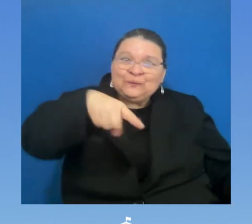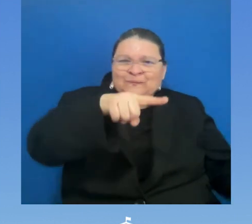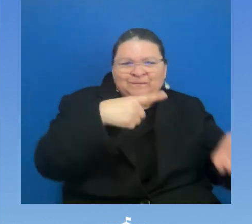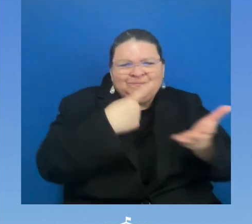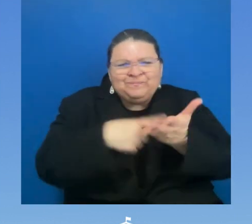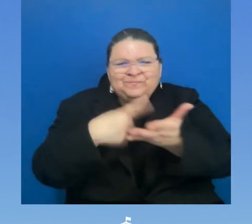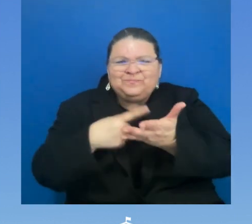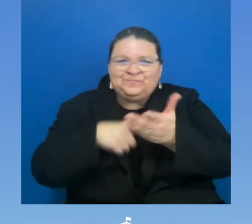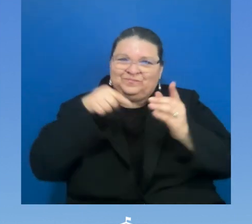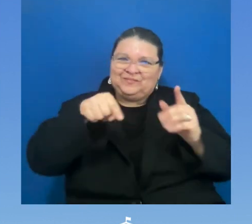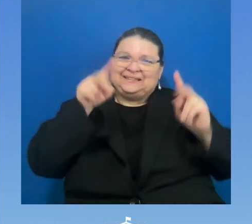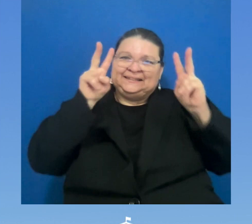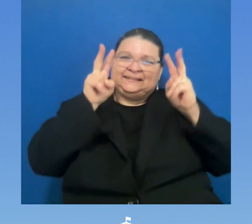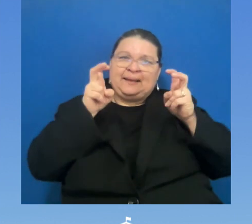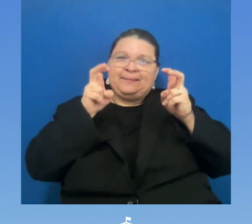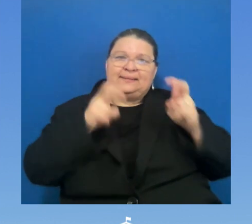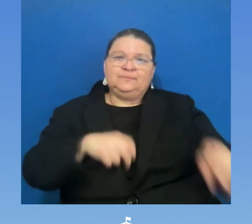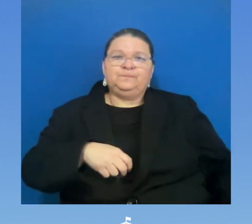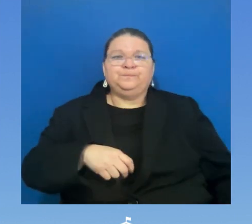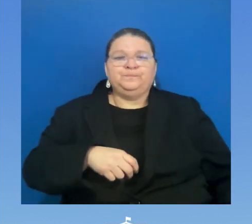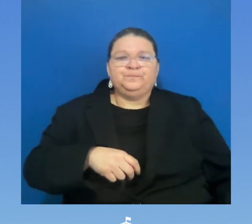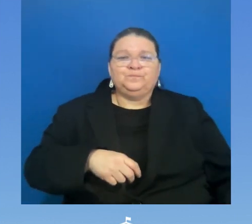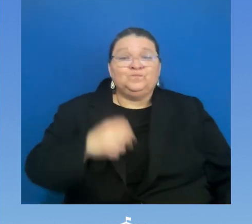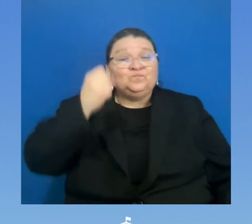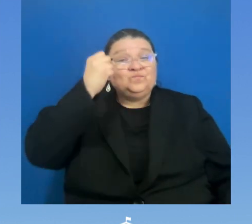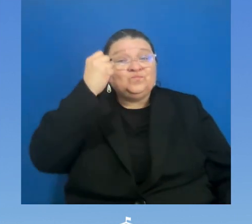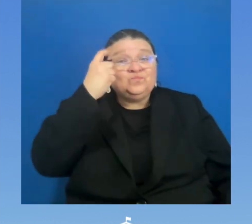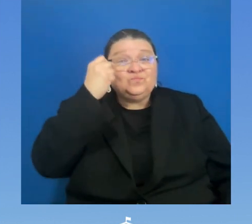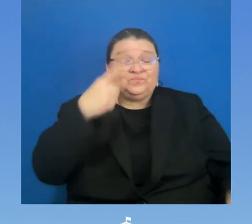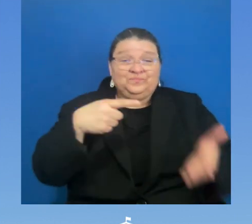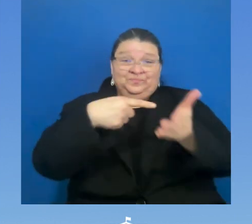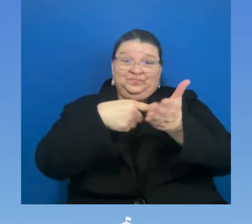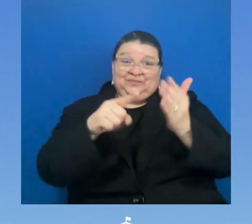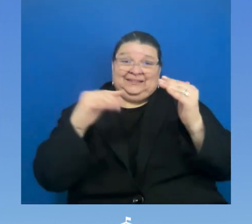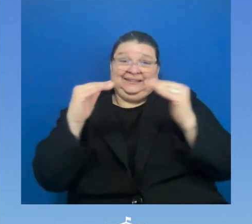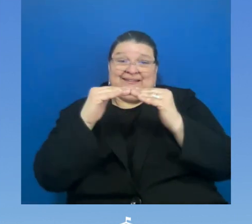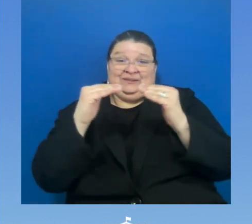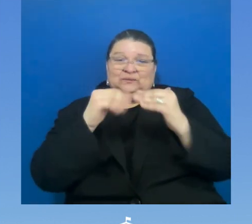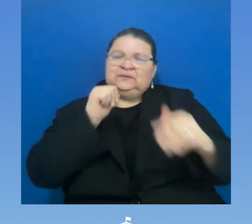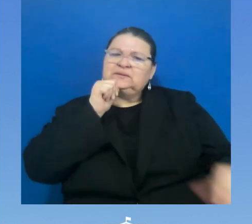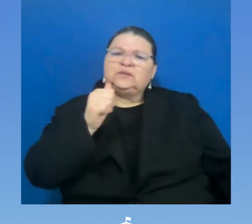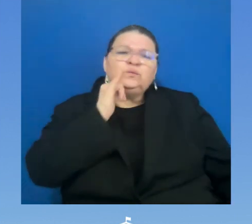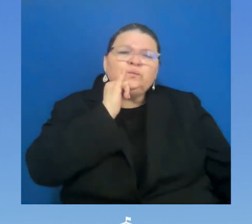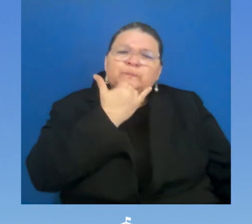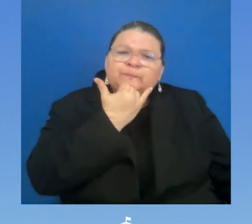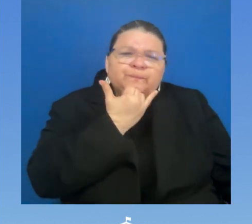does not happen by accident, and for us, it was the same. Luckily, we had a wonderful legacy.